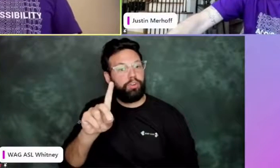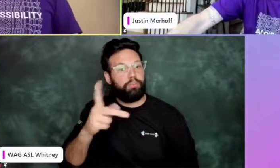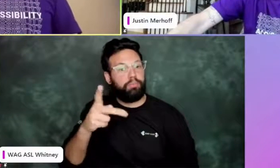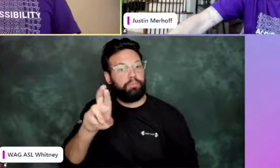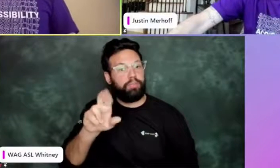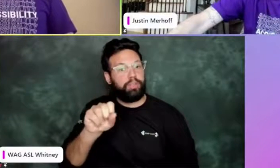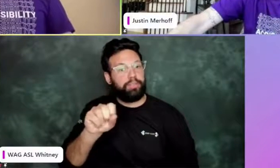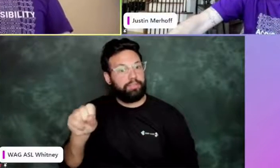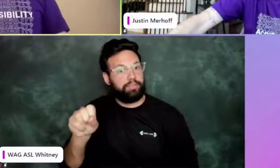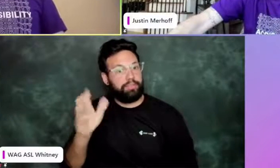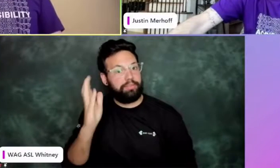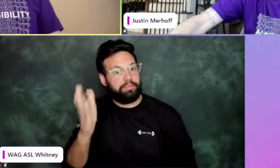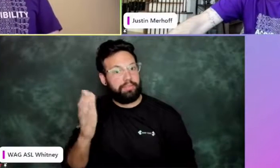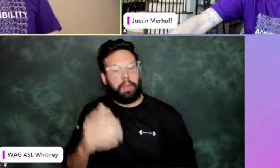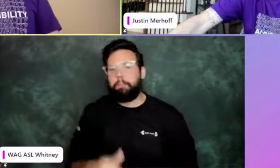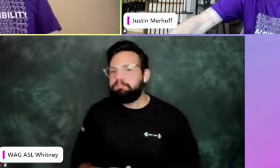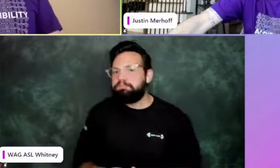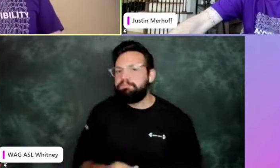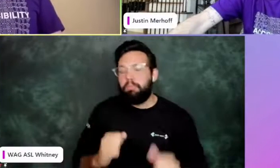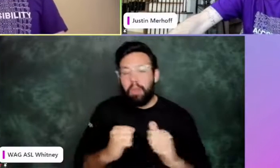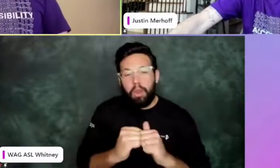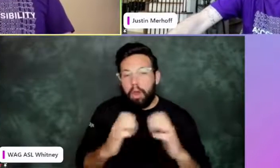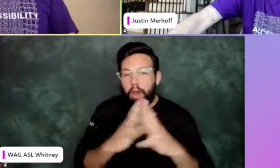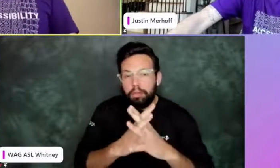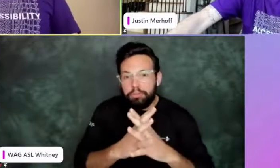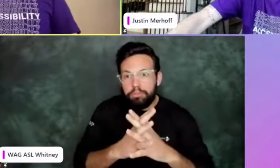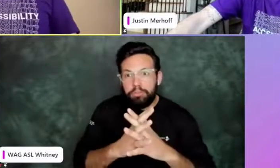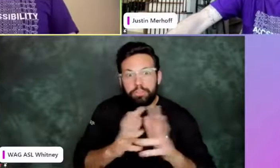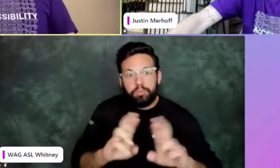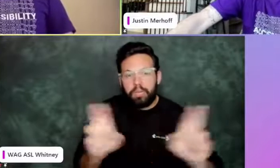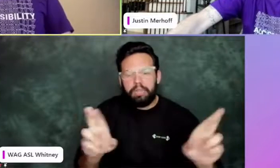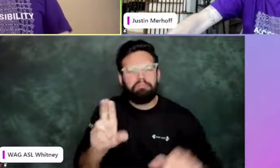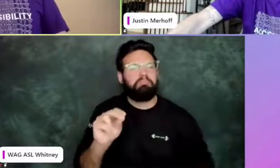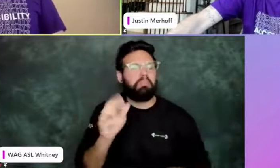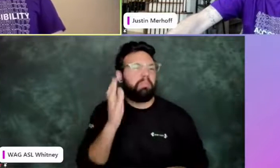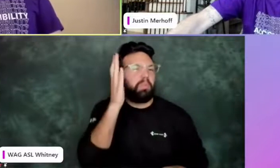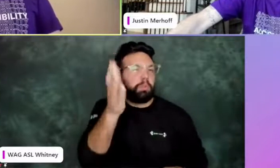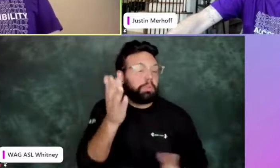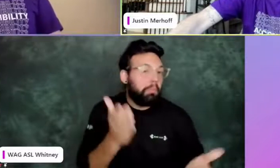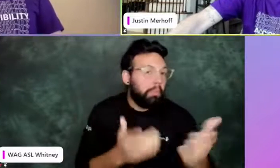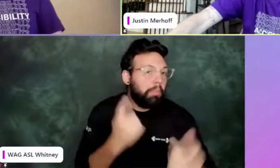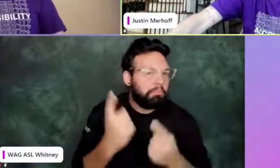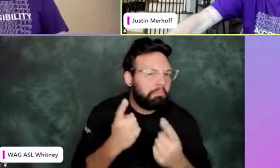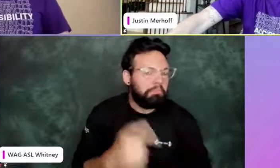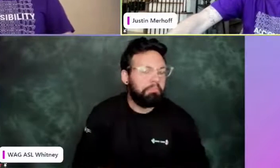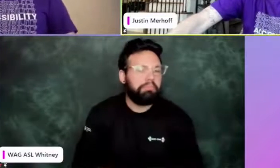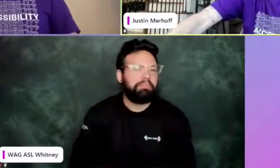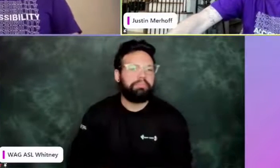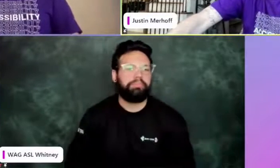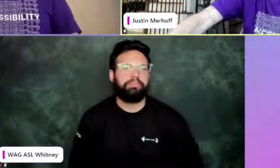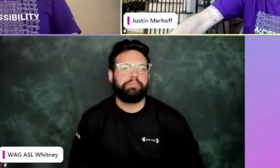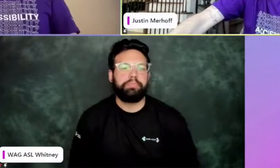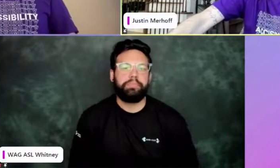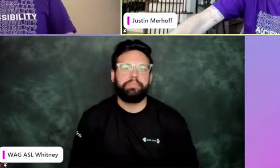Not at launch. That's something we could potentially look into down the road. Okay. And then...